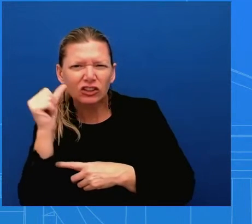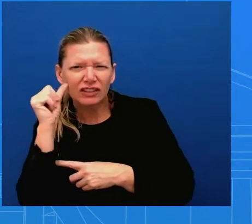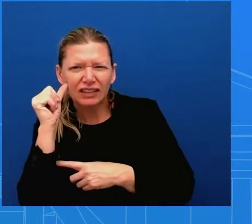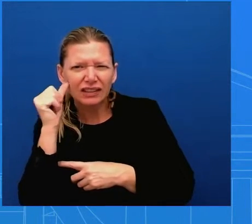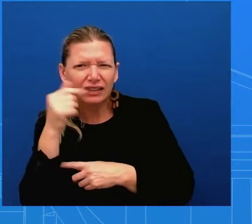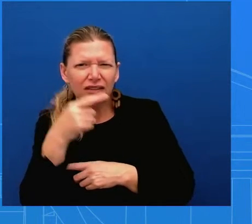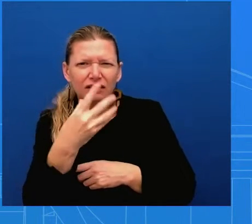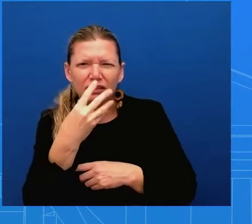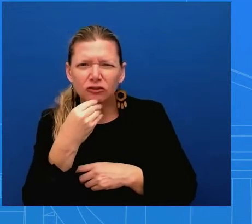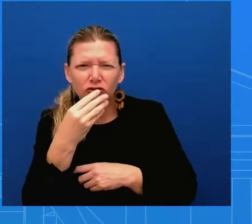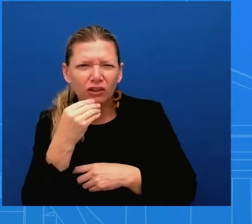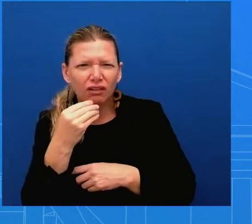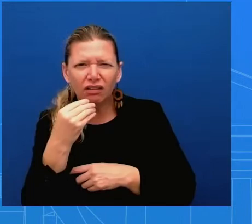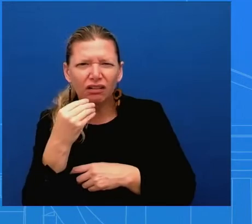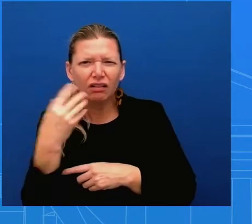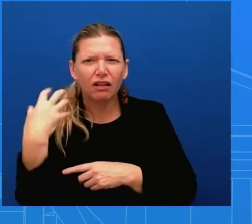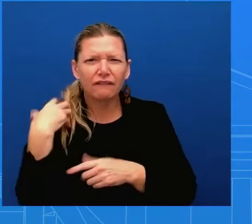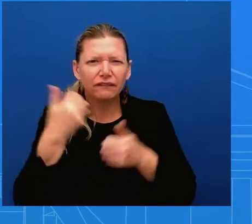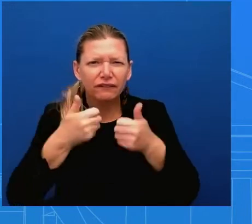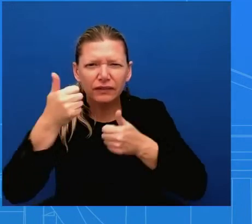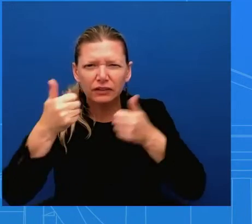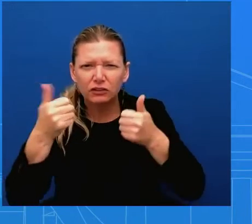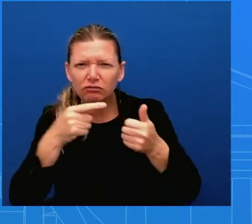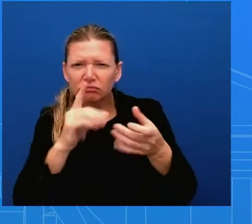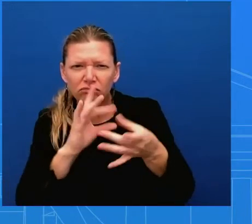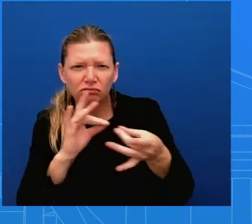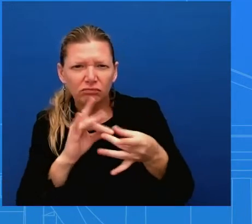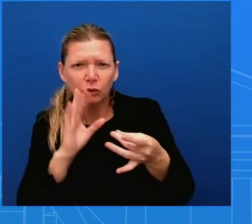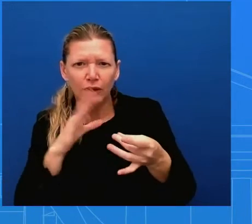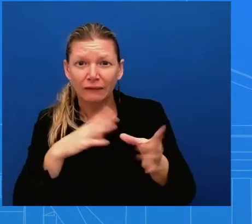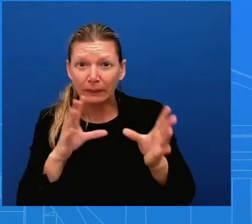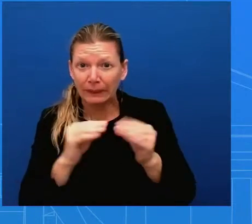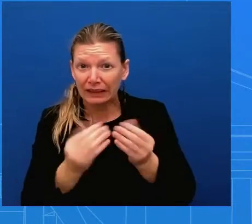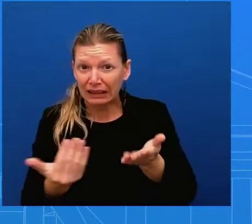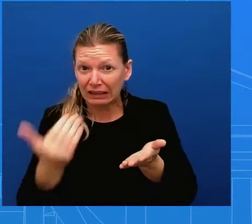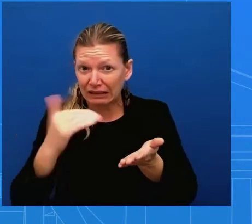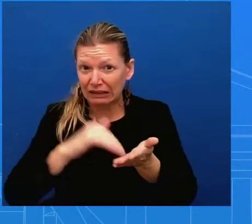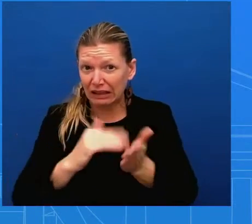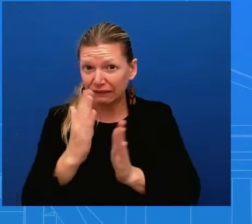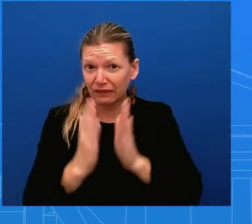in person soon. Is your expectation -- well, one, when is your expectation that meeting will happen?